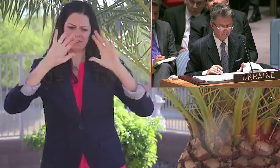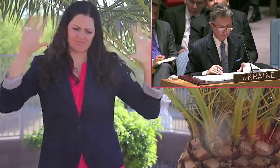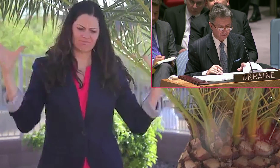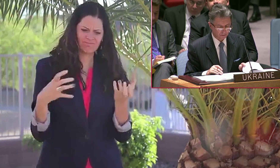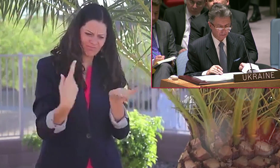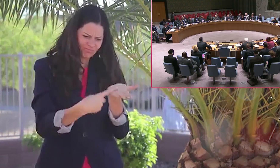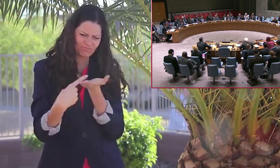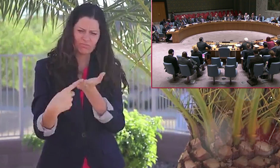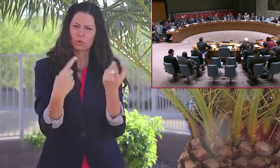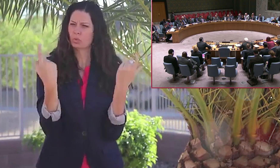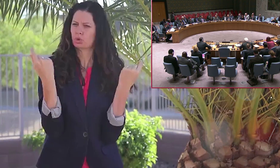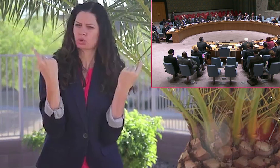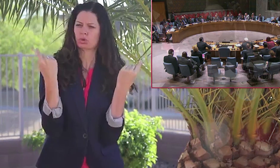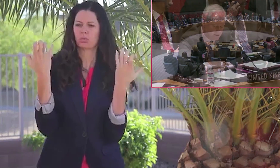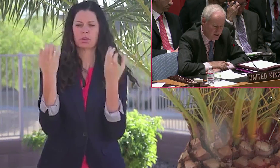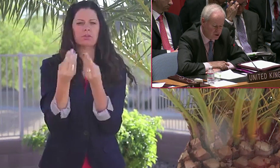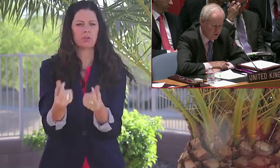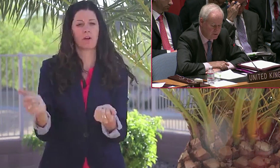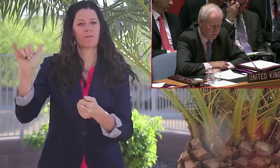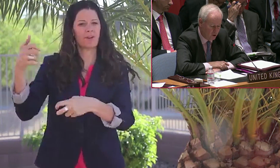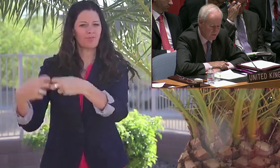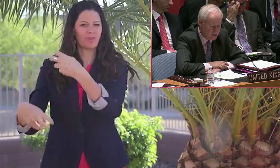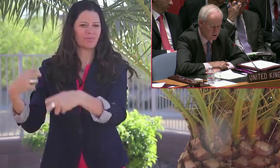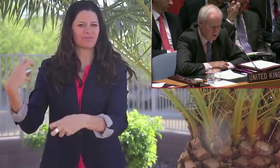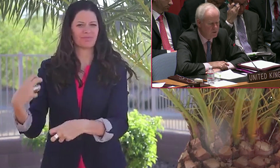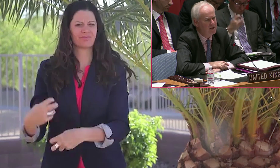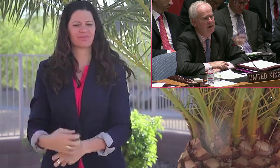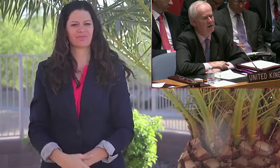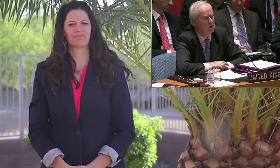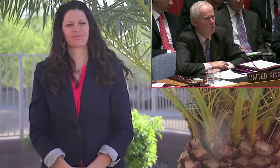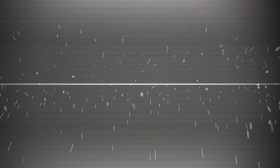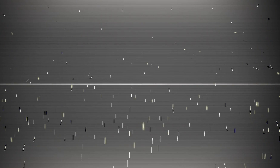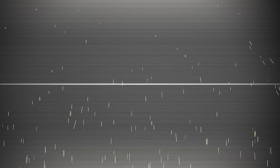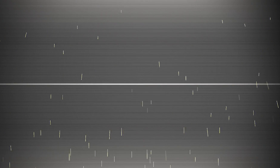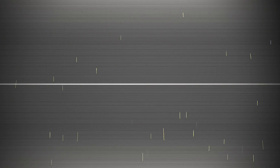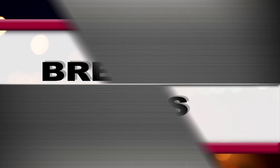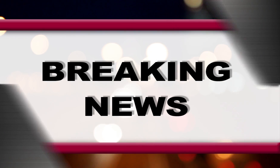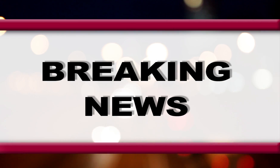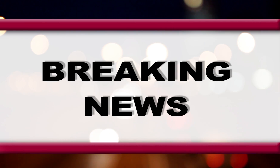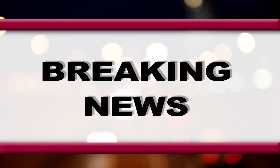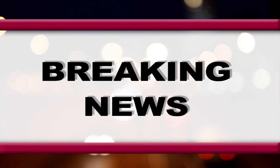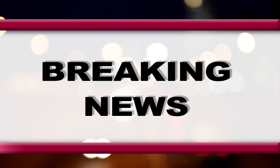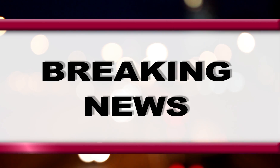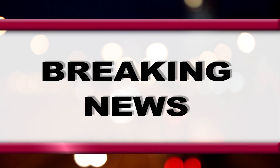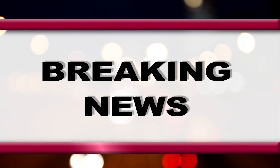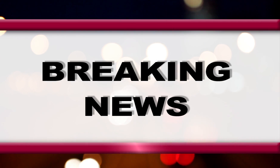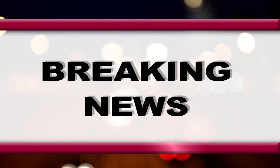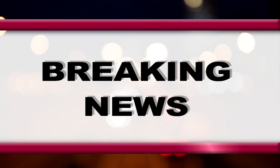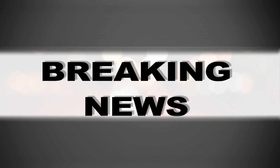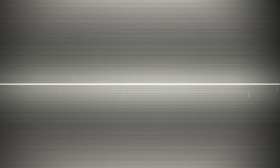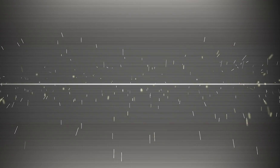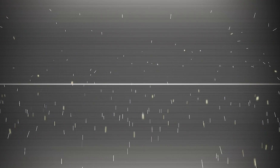HAVE CALLED EMERGENCY MEETINGS TO TRY AND RESOLVE THE SITUATION.